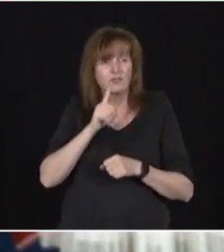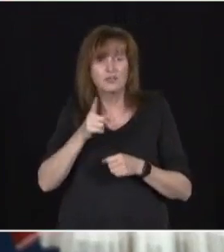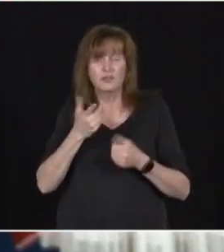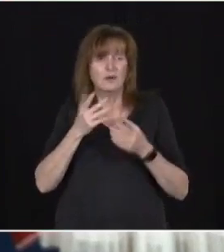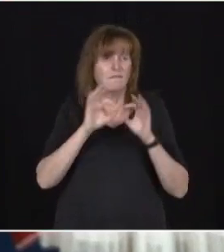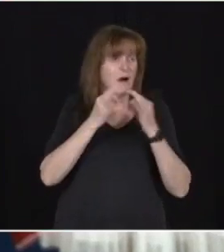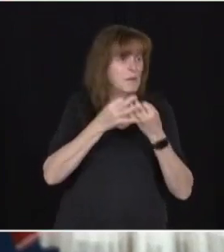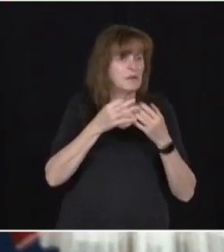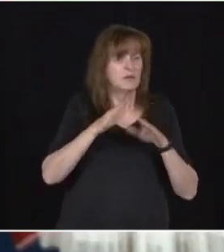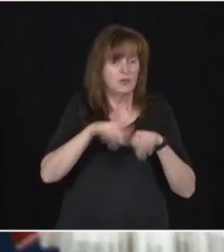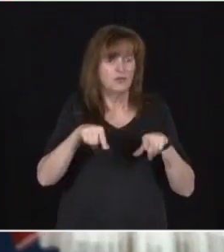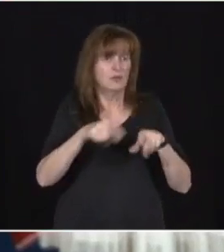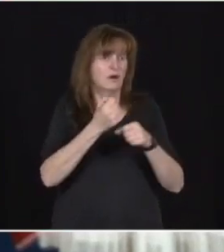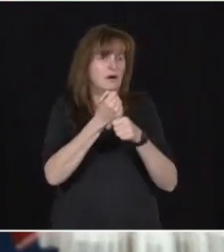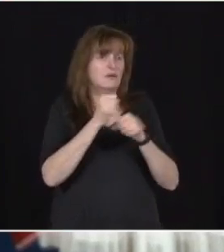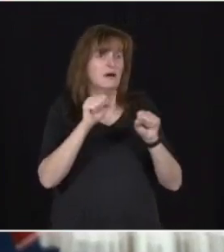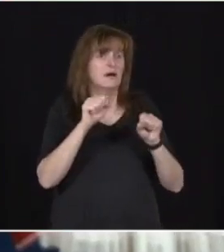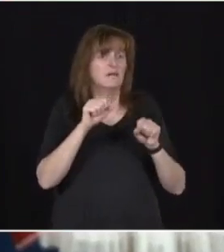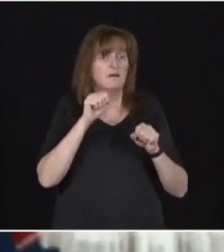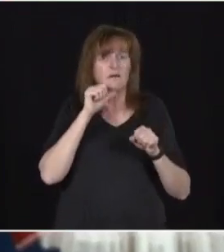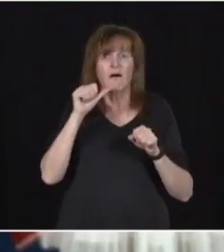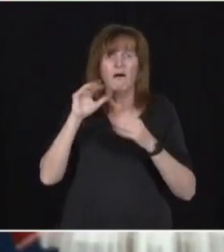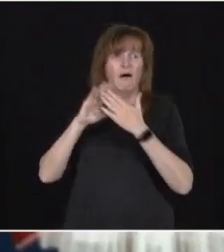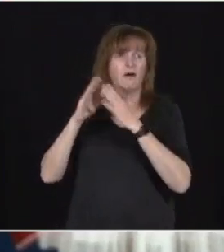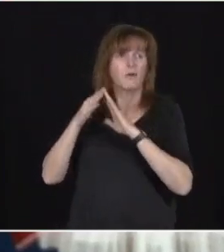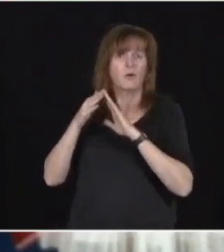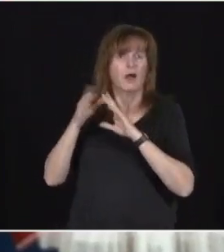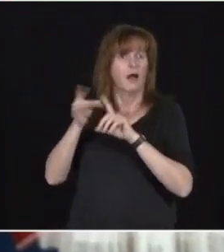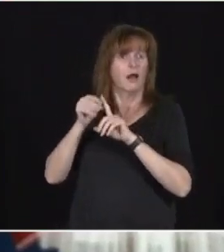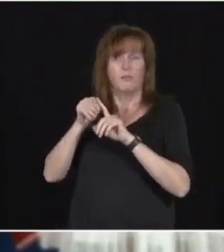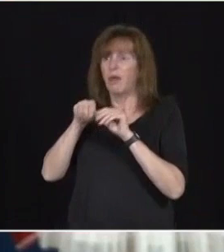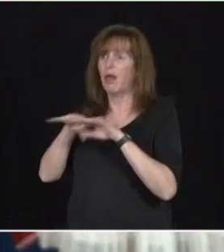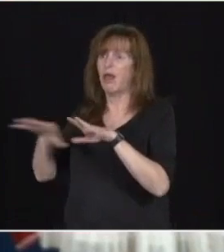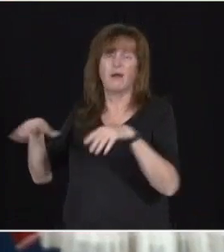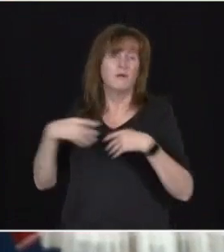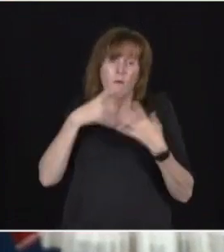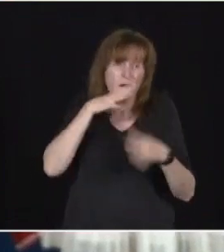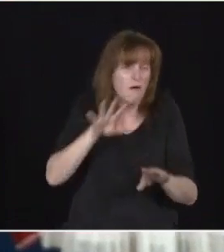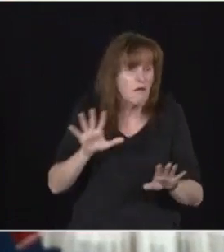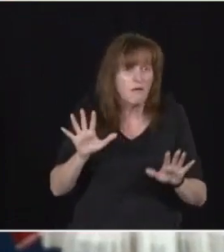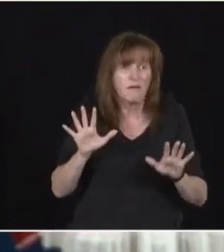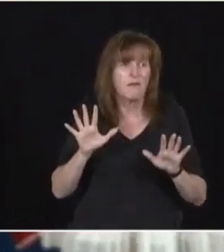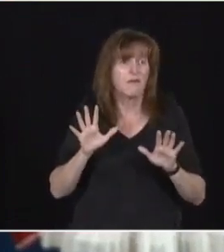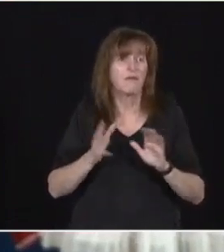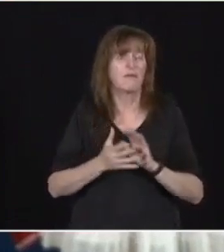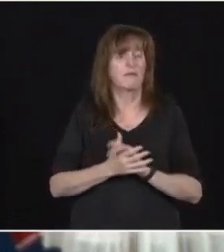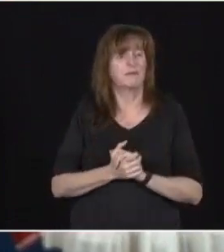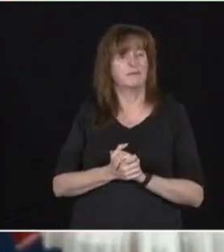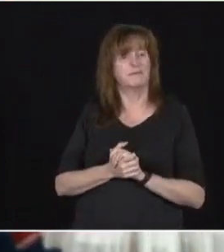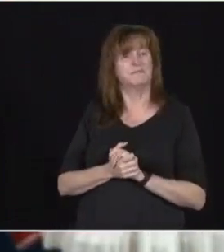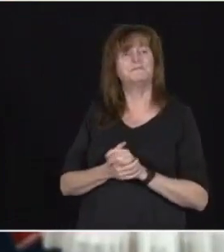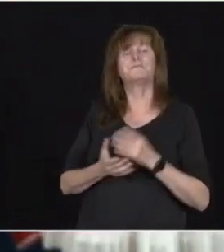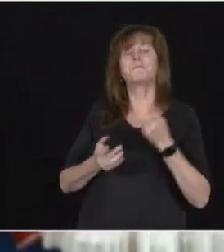the context of maintaining the safety of our families, communities and mitigating spread. If I could ask a question, it's about